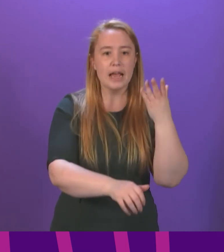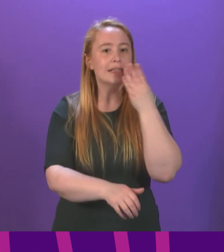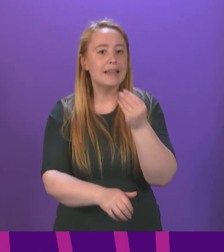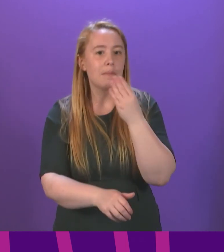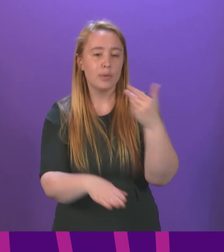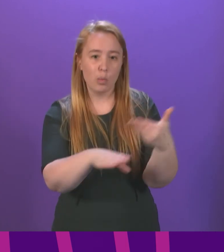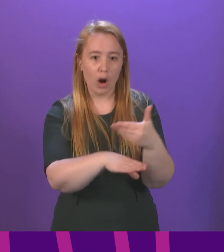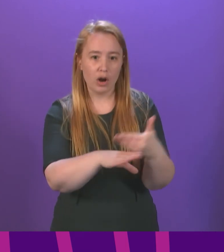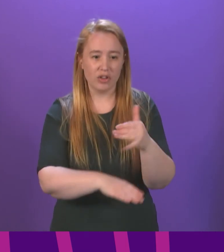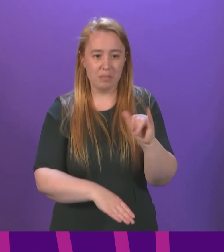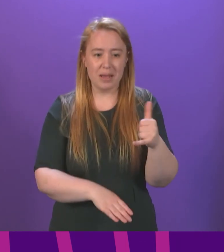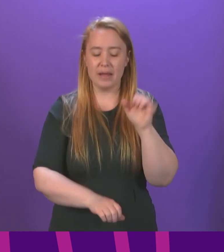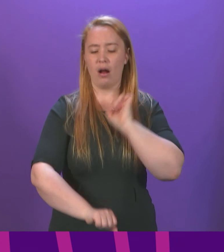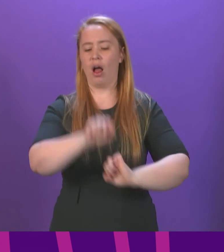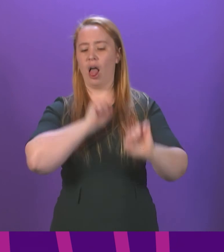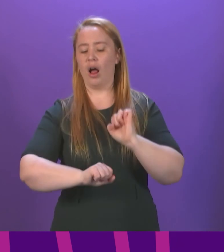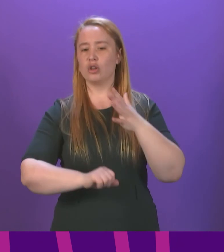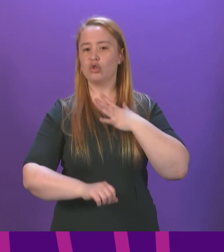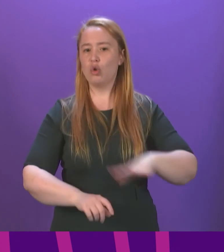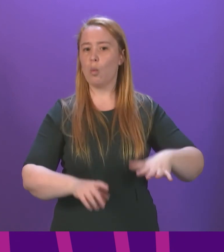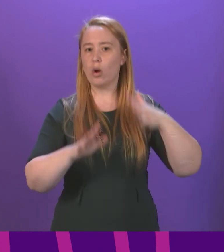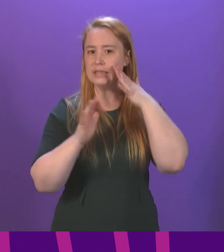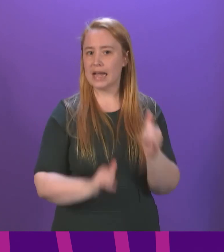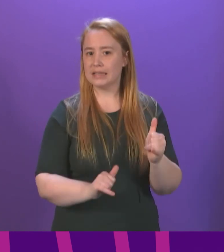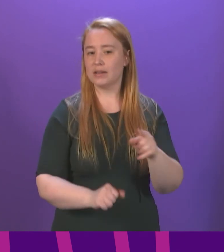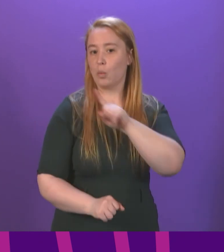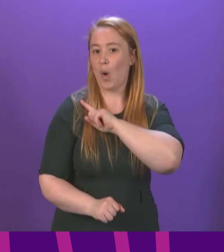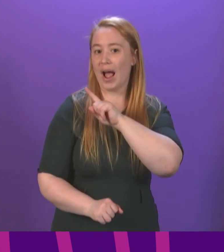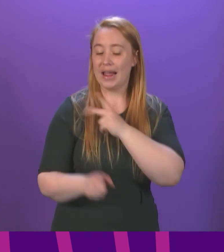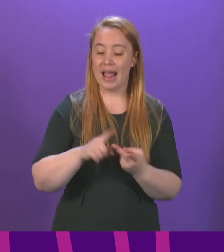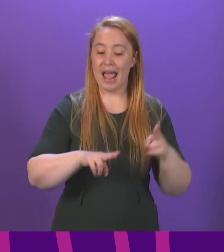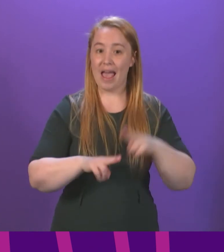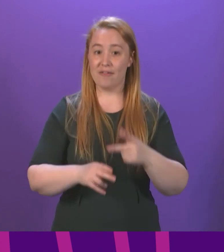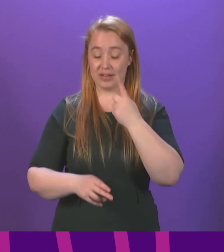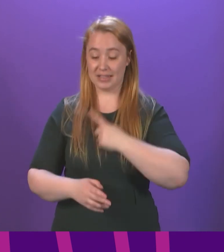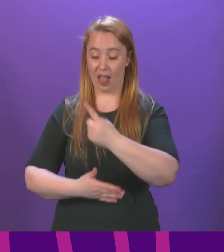to take up the offer of testing because of the potential impact on their earnings if they have to self-isolate?